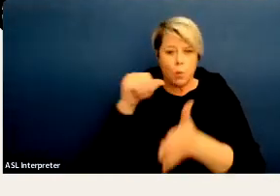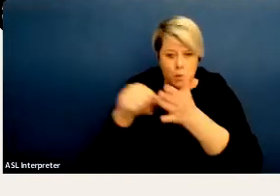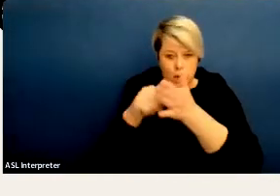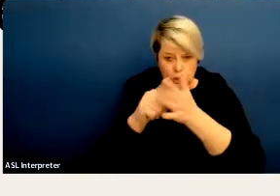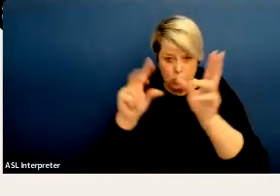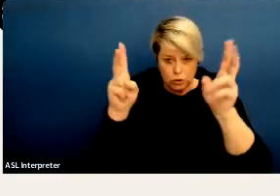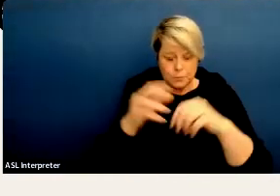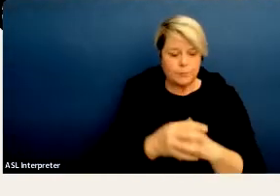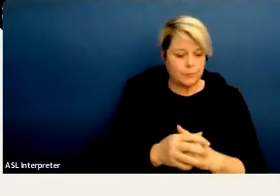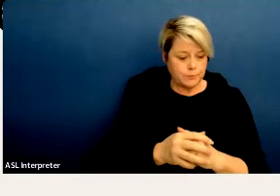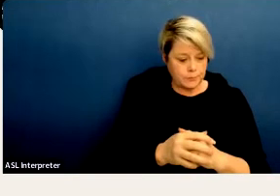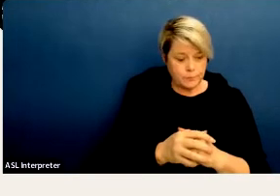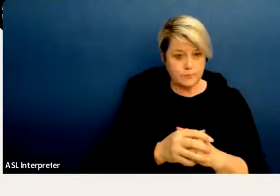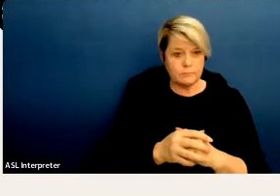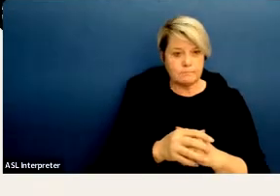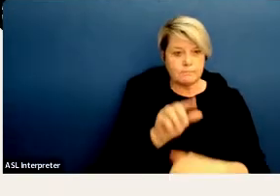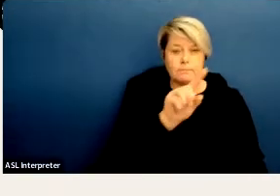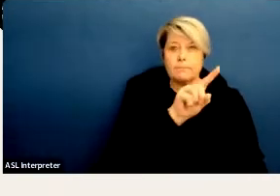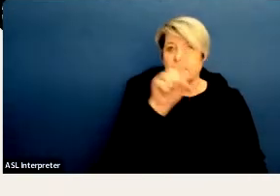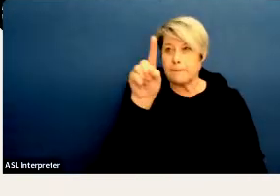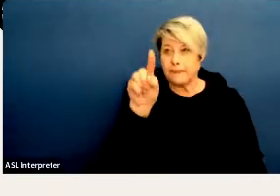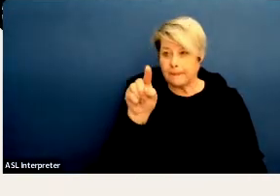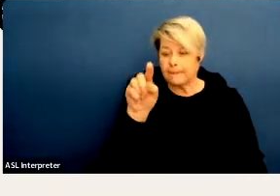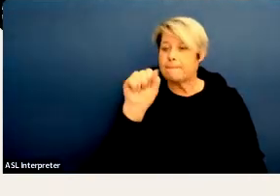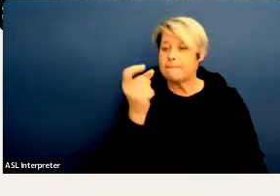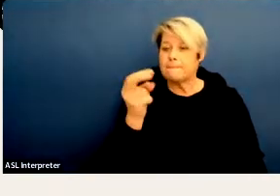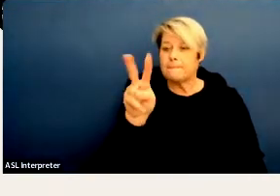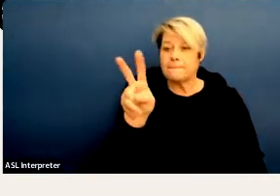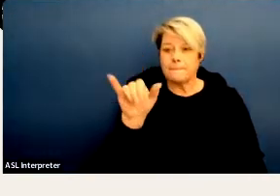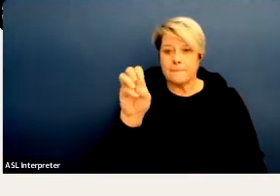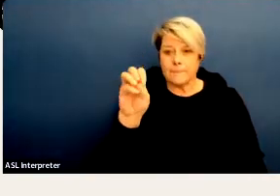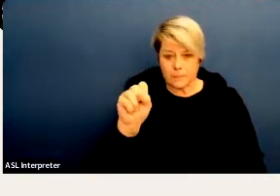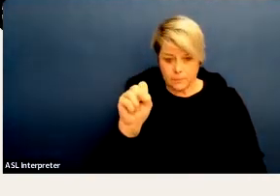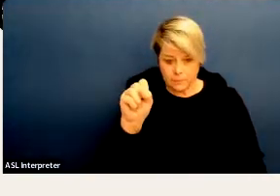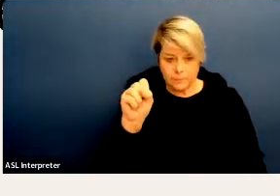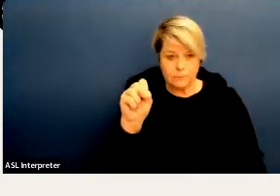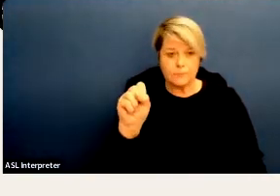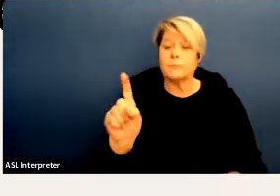them. If you go to the main page of the -- NAL's main page site, you will go over to service, which to